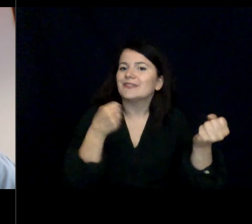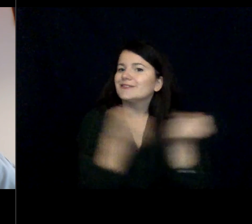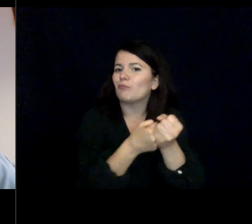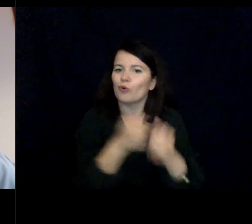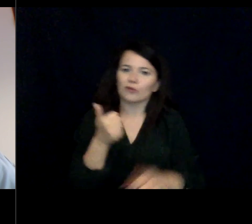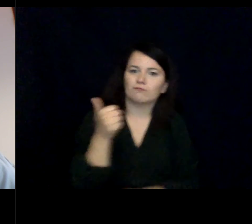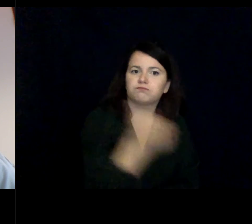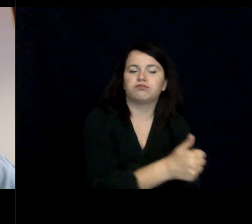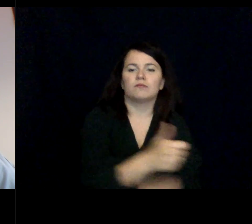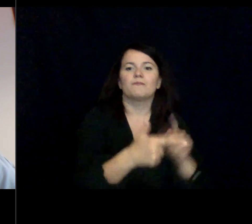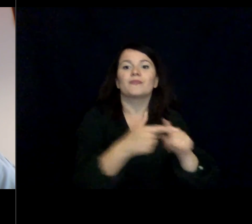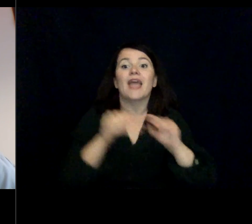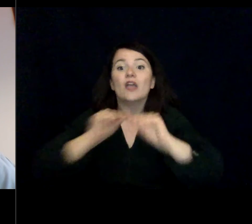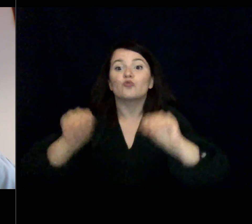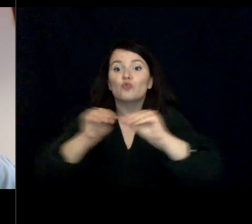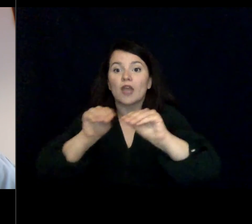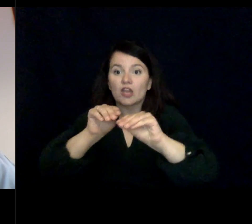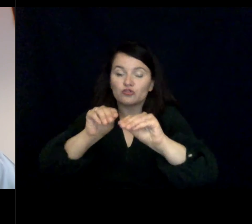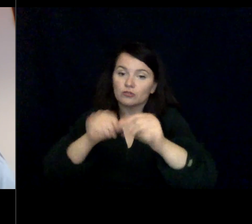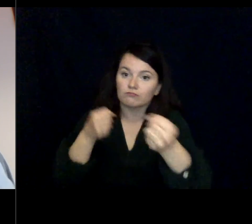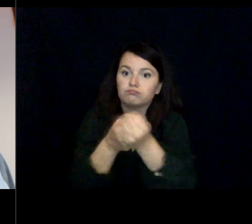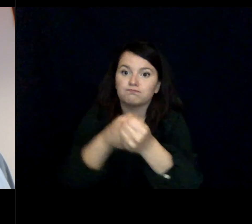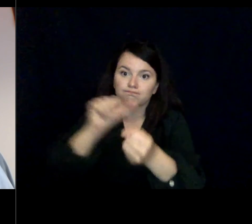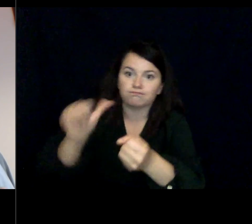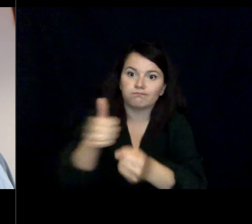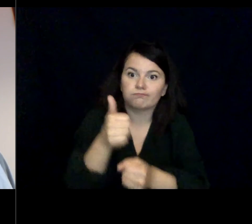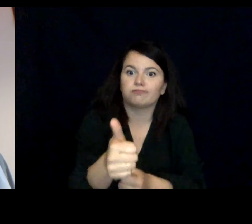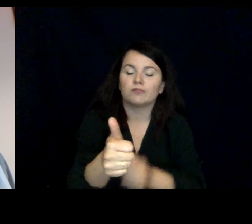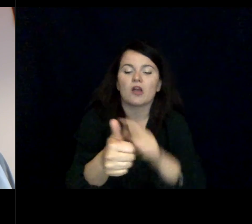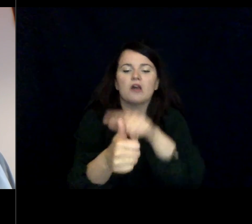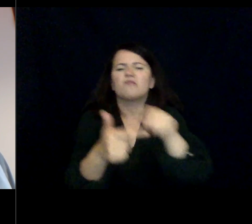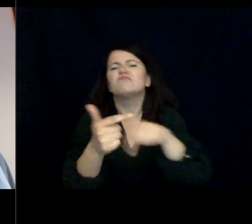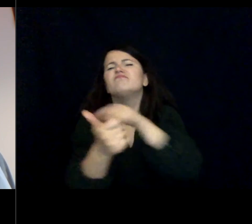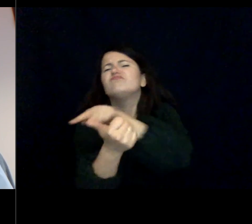basic services to be able for persons with a disability to live a decent life.